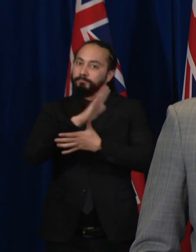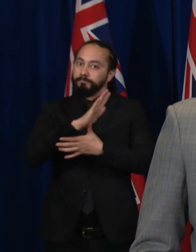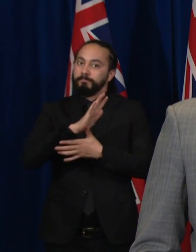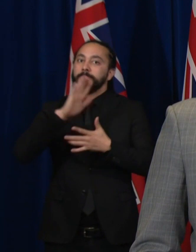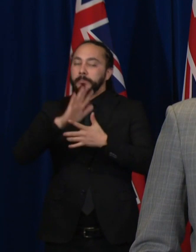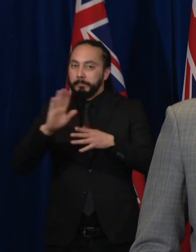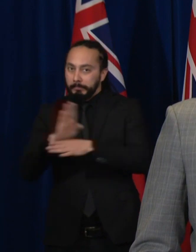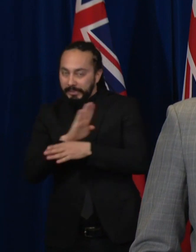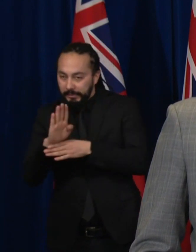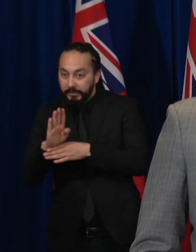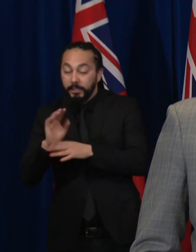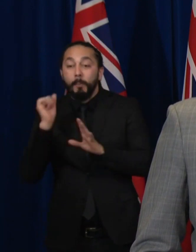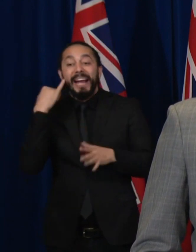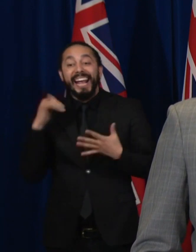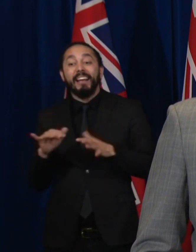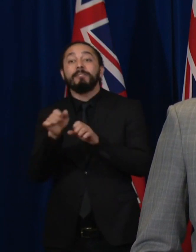the sooner businesses can reopen.